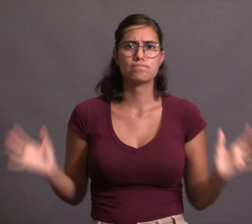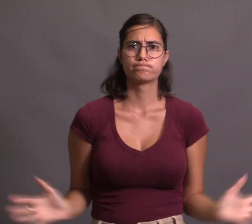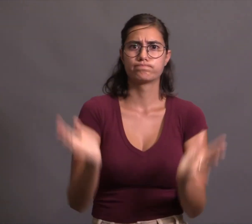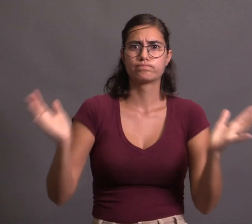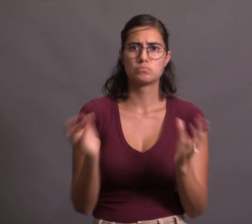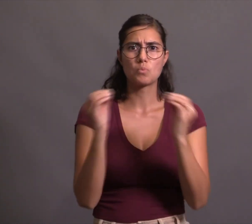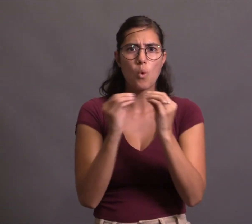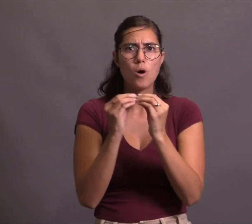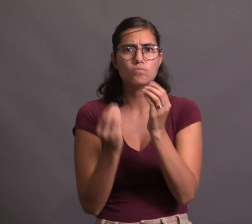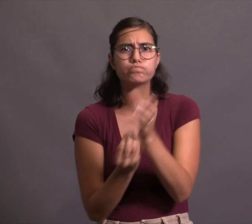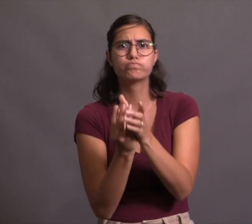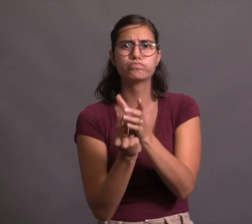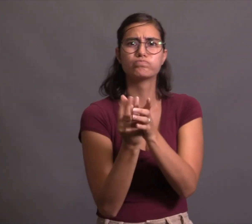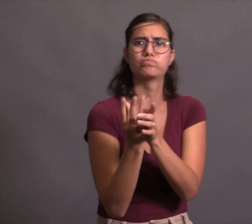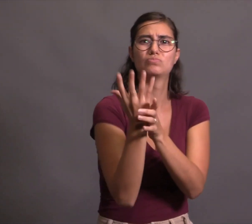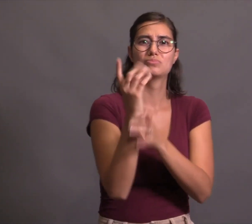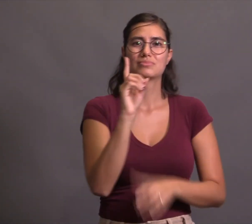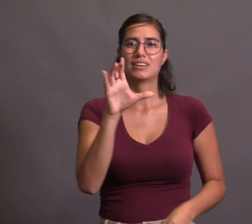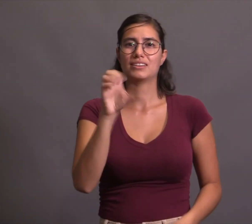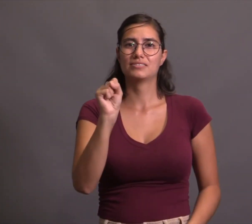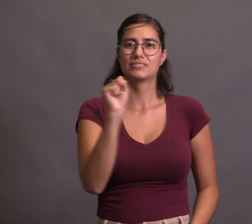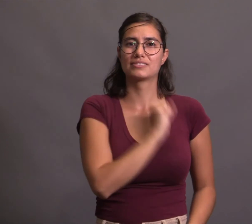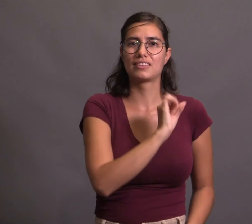Foster the ongoing growth of DCS staff members.